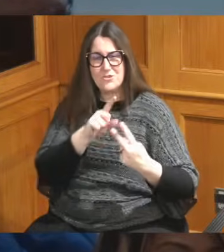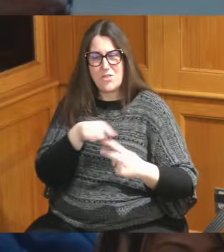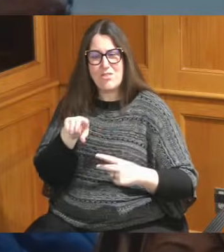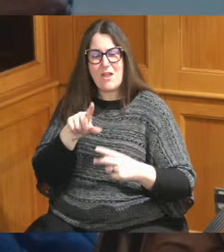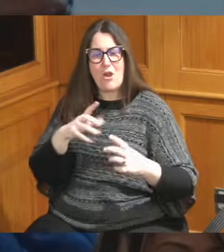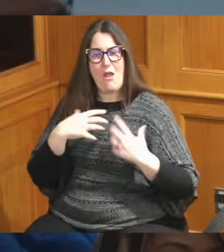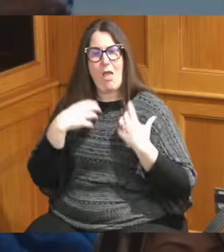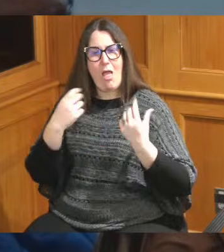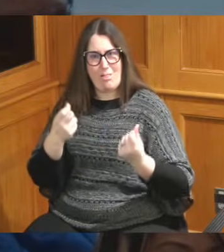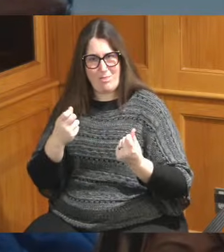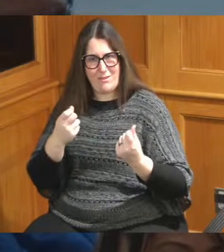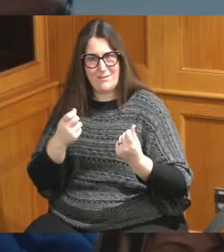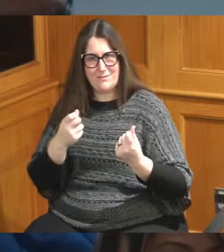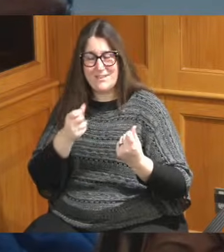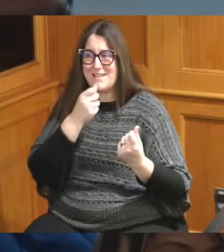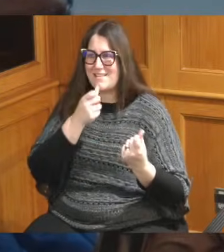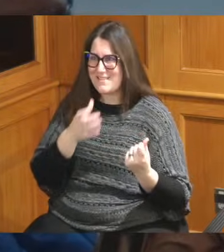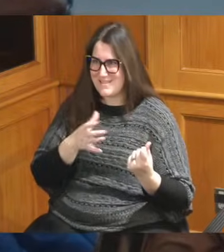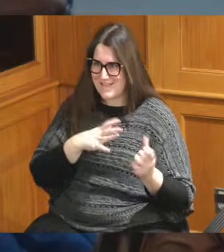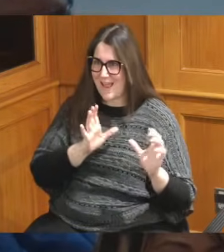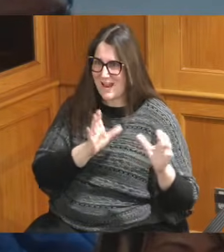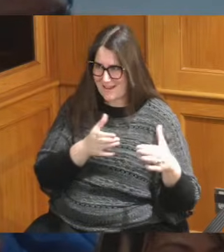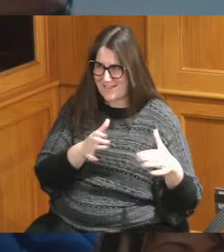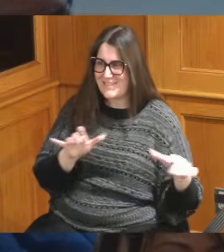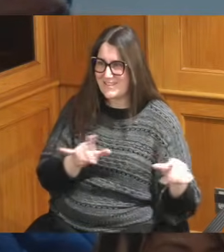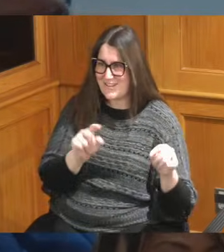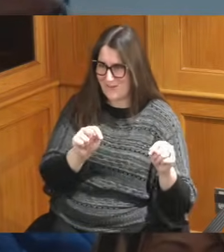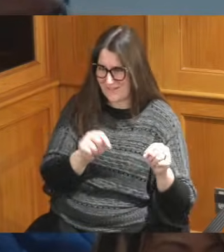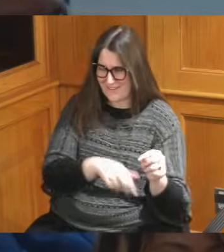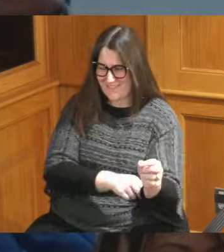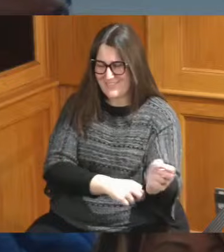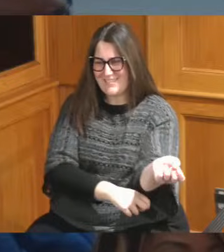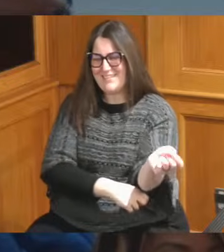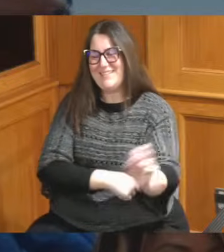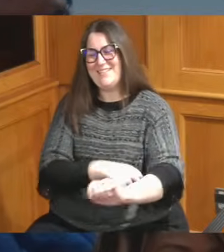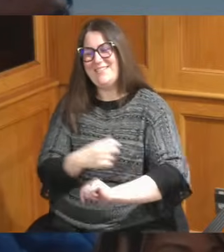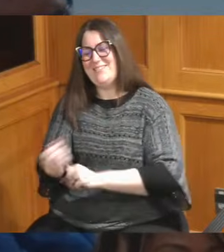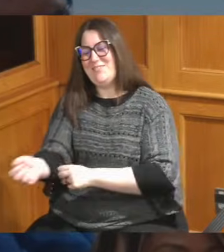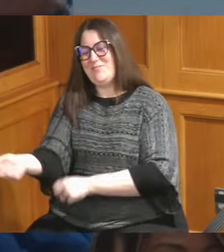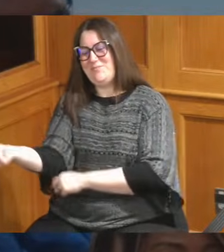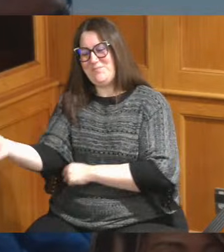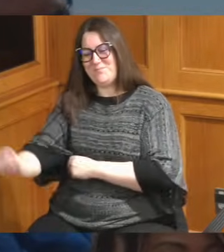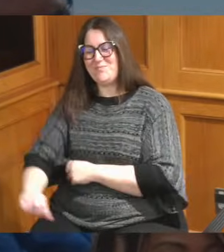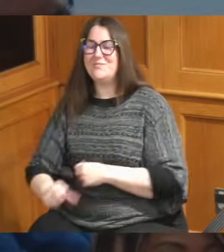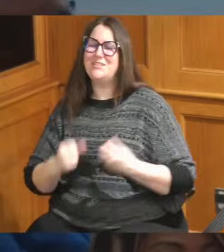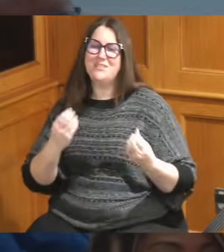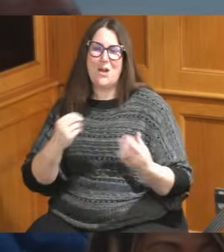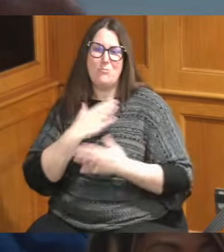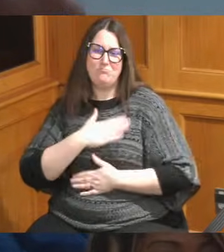it takes the ladies to get it done and so here you are. so it is a real pleasure to honor you